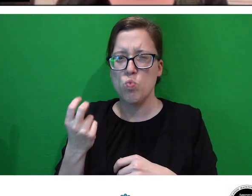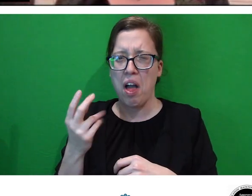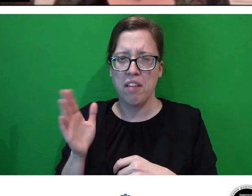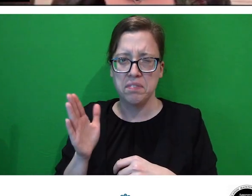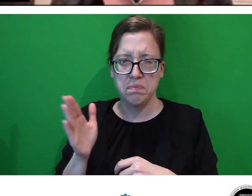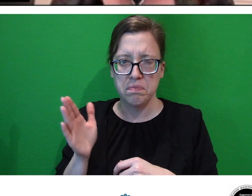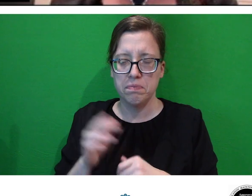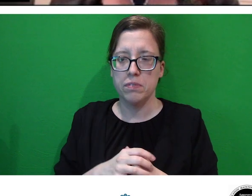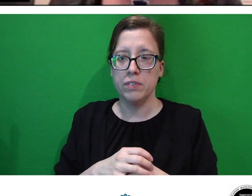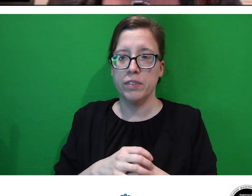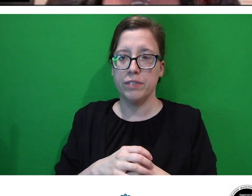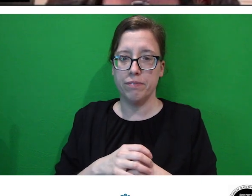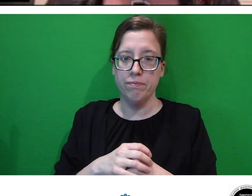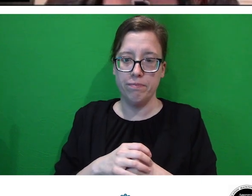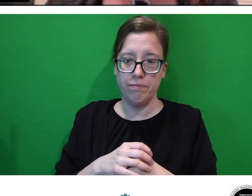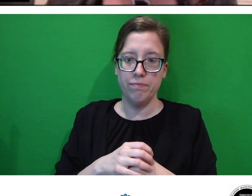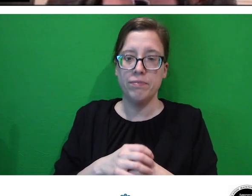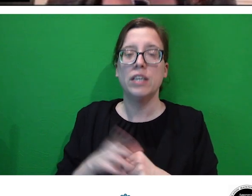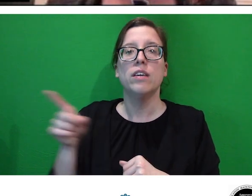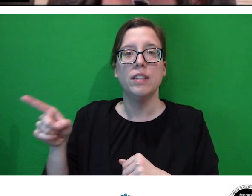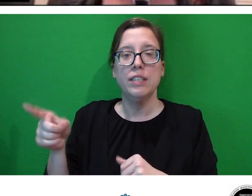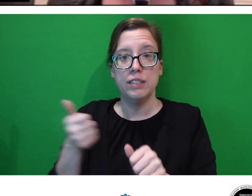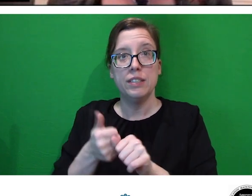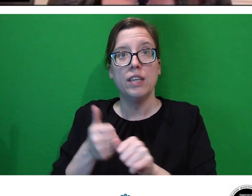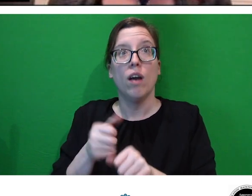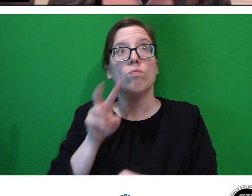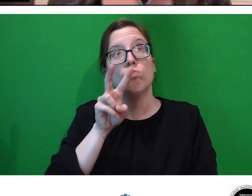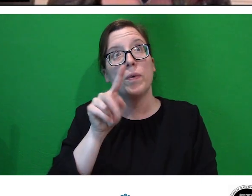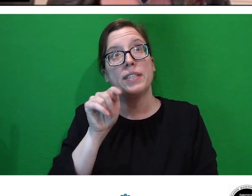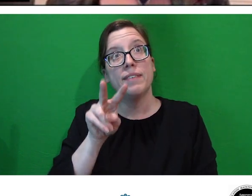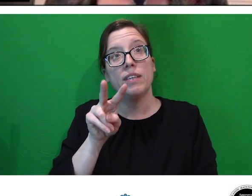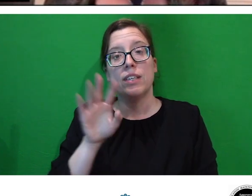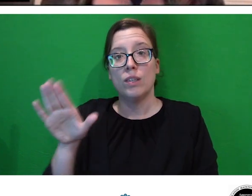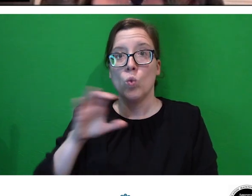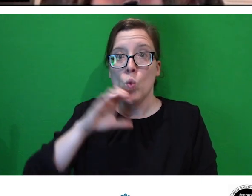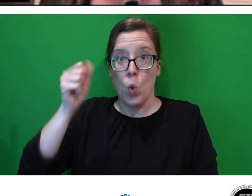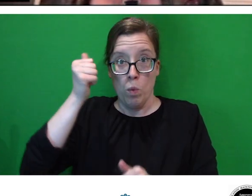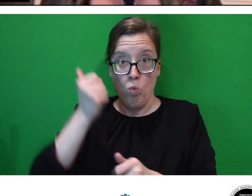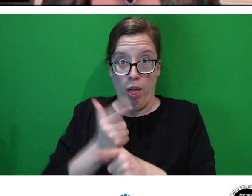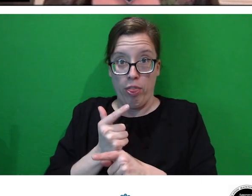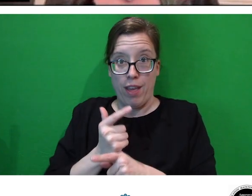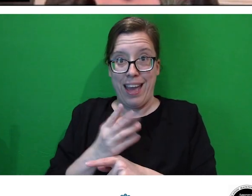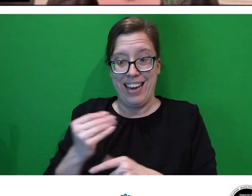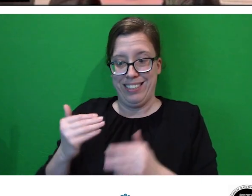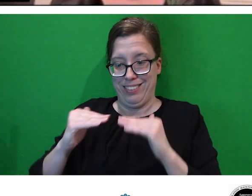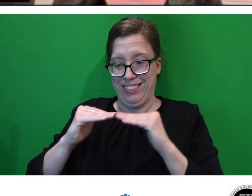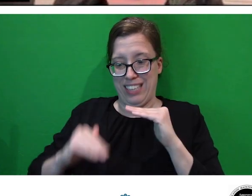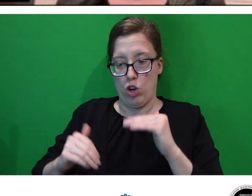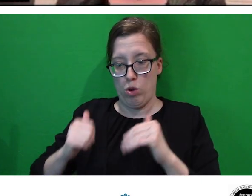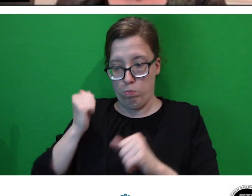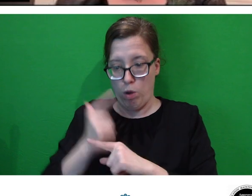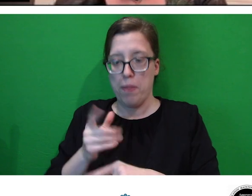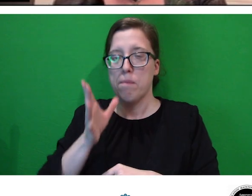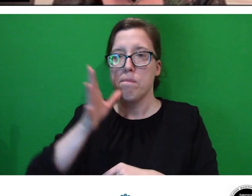visit with a kid and his family. Kid was, I think, 11-12 years old,